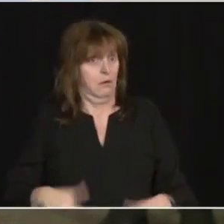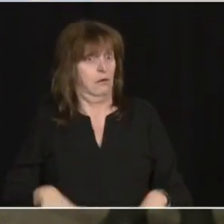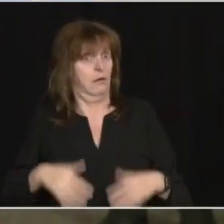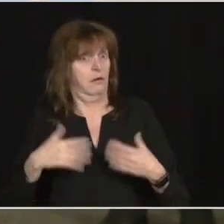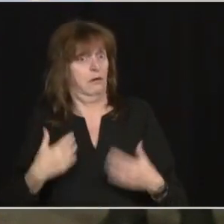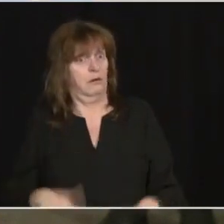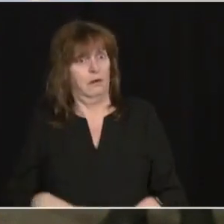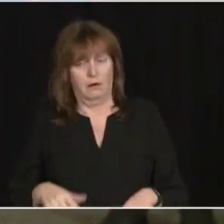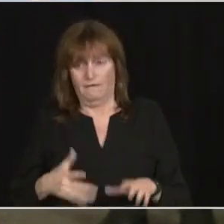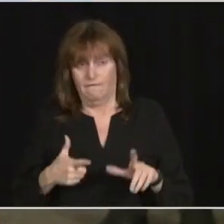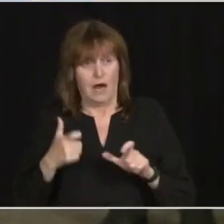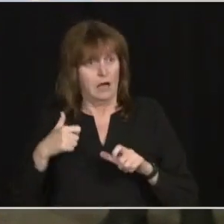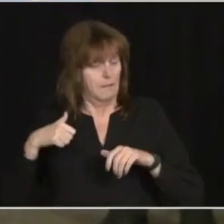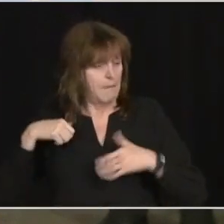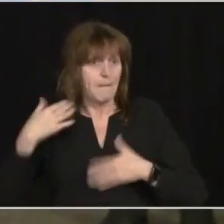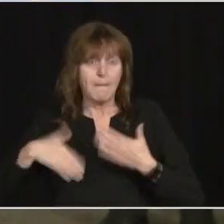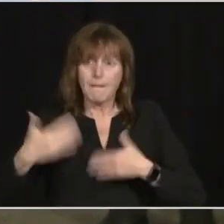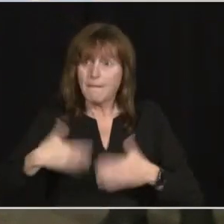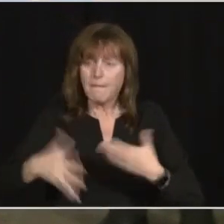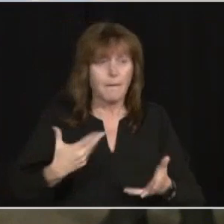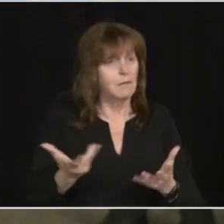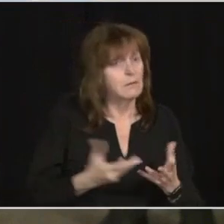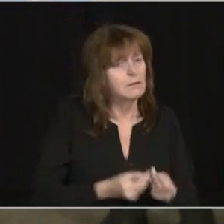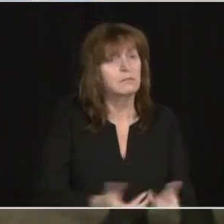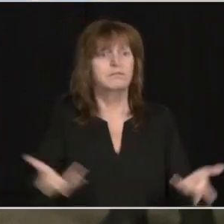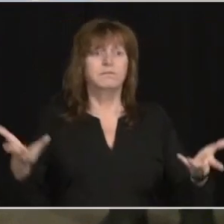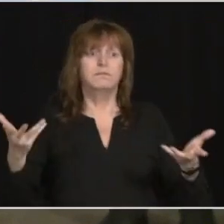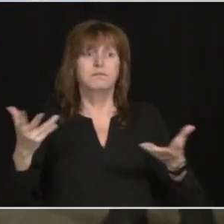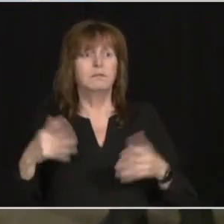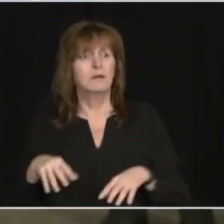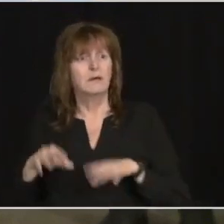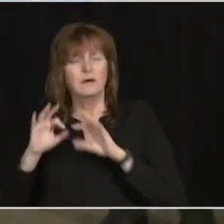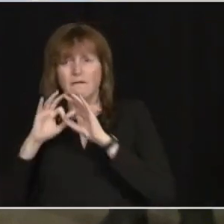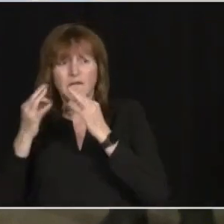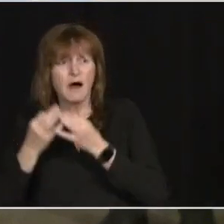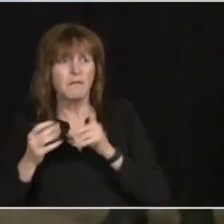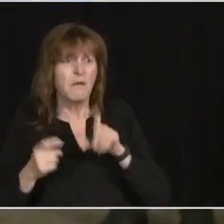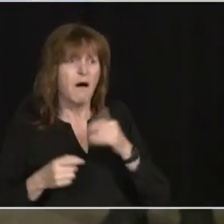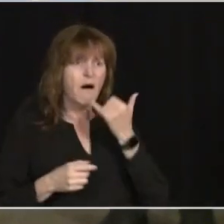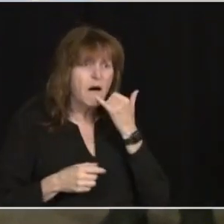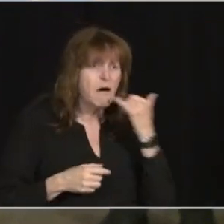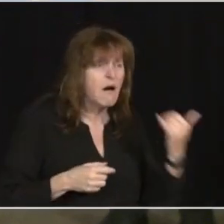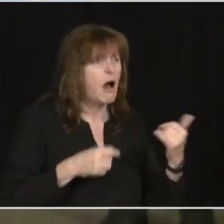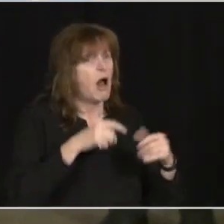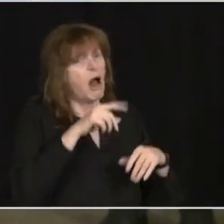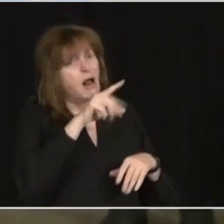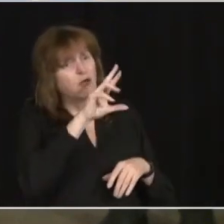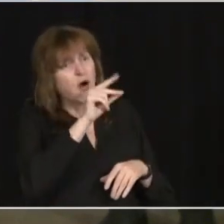Students and families will not have to call in to Rogers to have their devices set up.